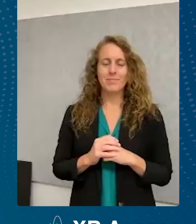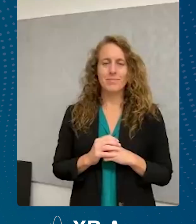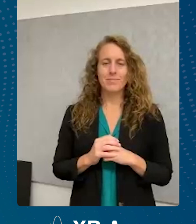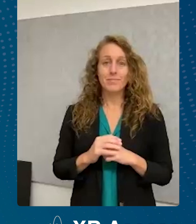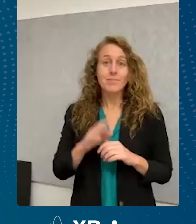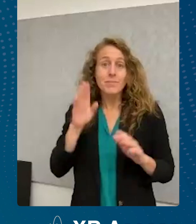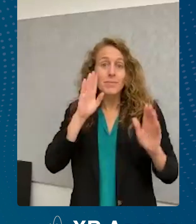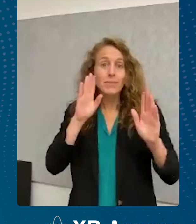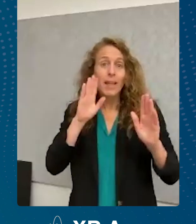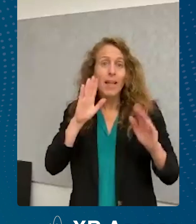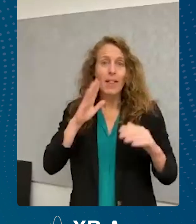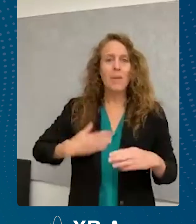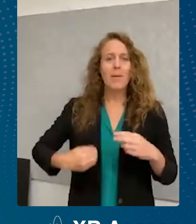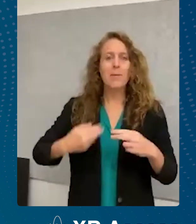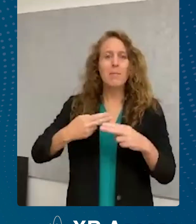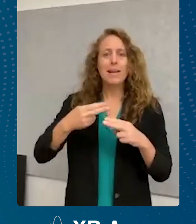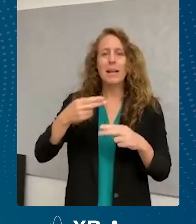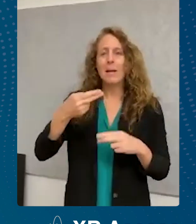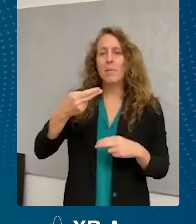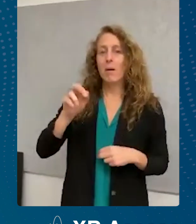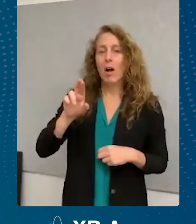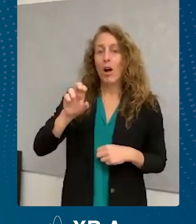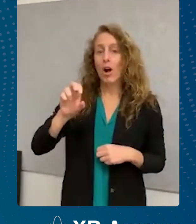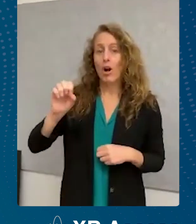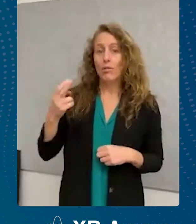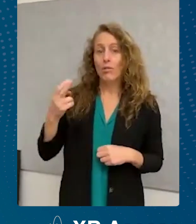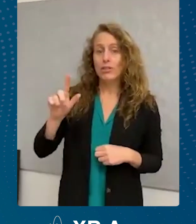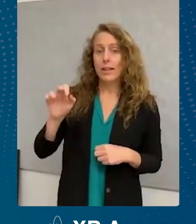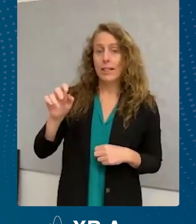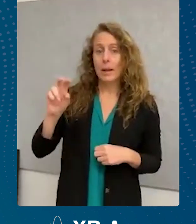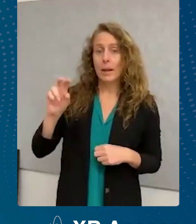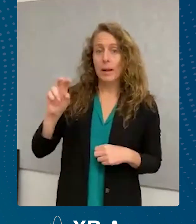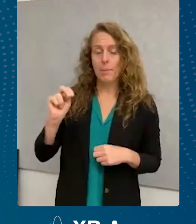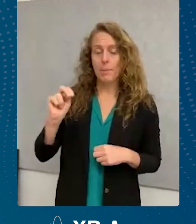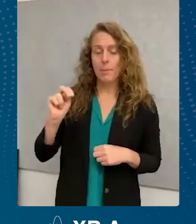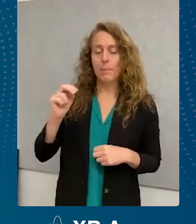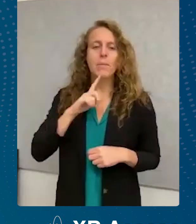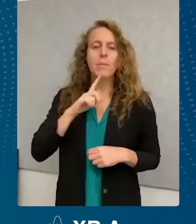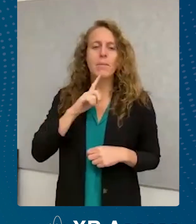Hi, my name is Harish Lingam, and I am a consumer software